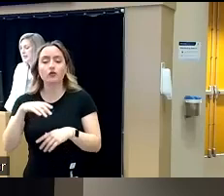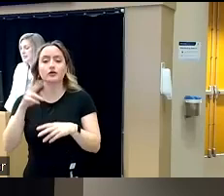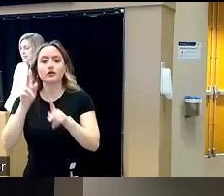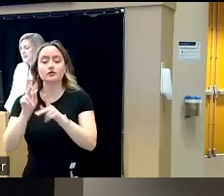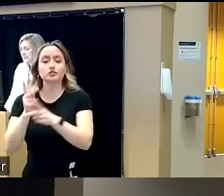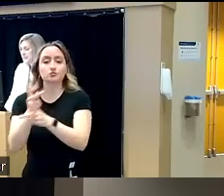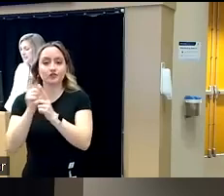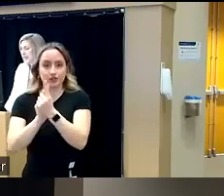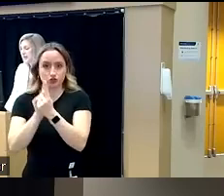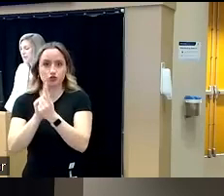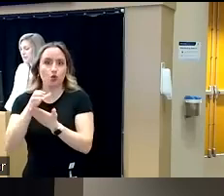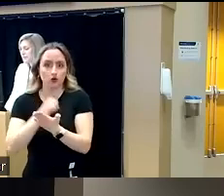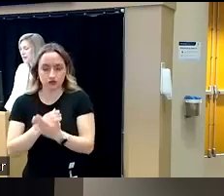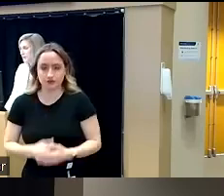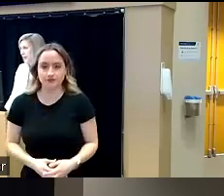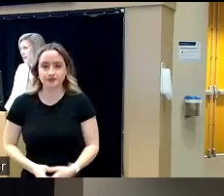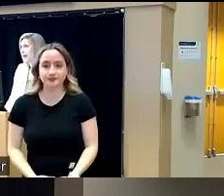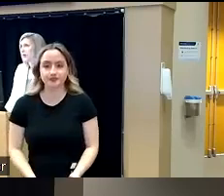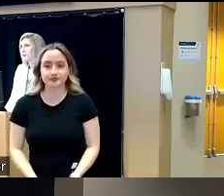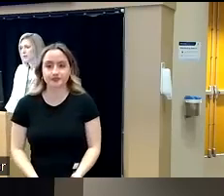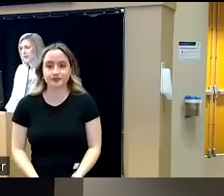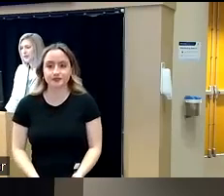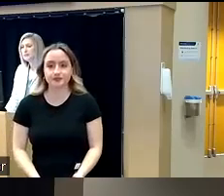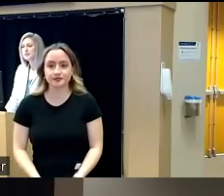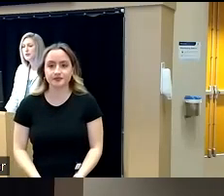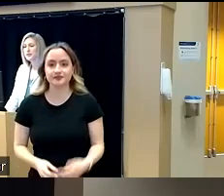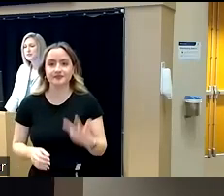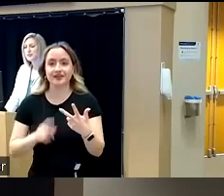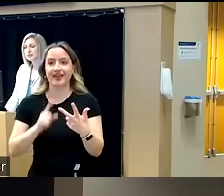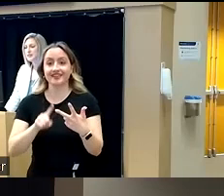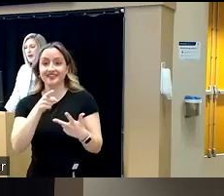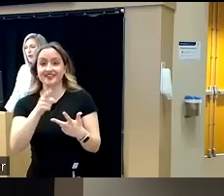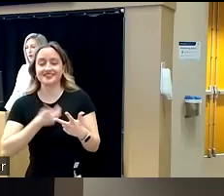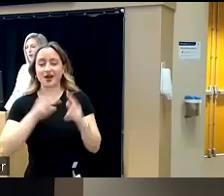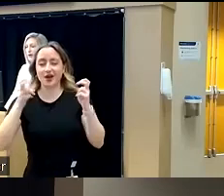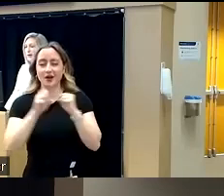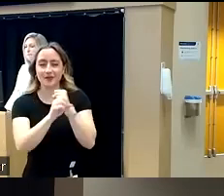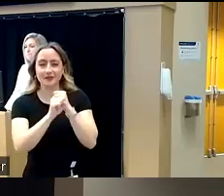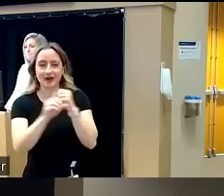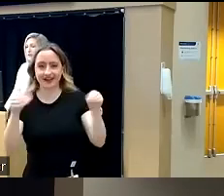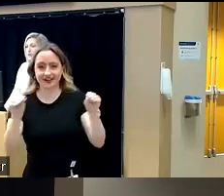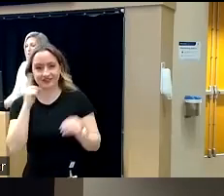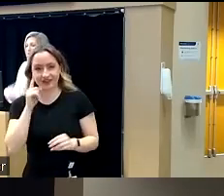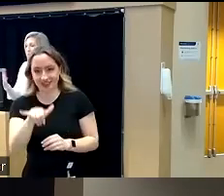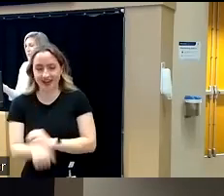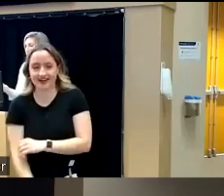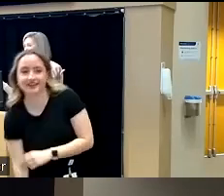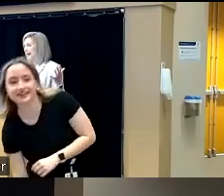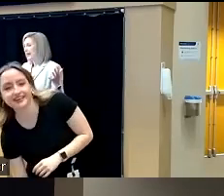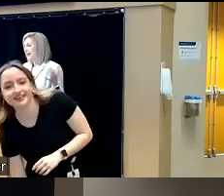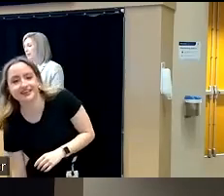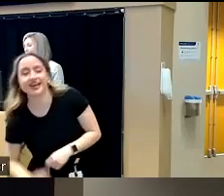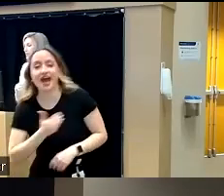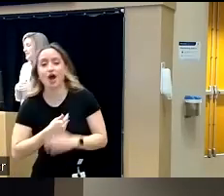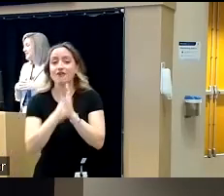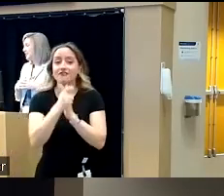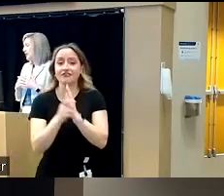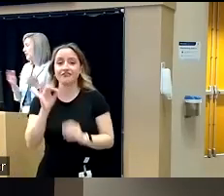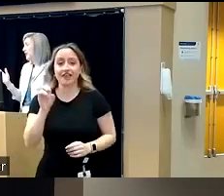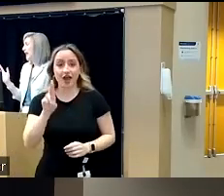and lastly I am thrilled to unveil our marketing so this is our um flyer that I am happy to send